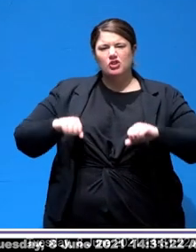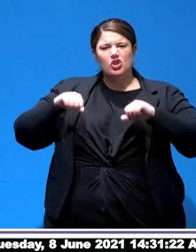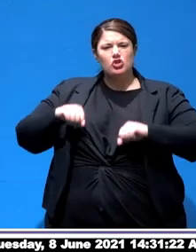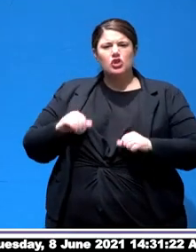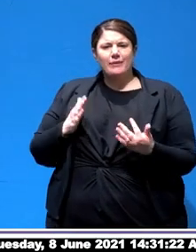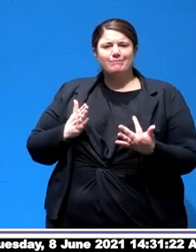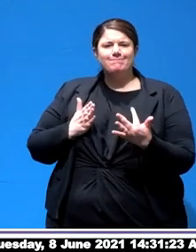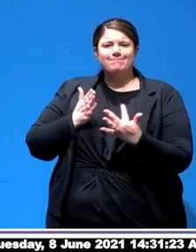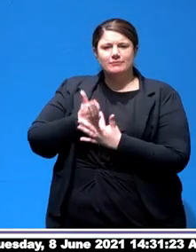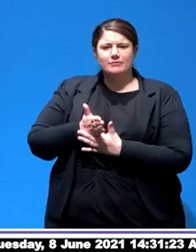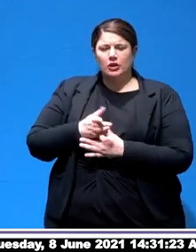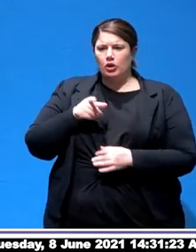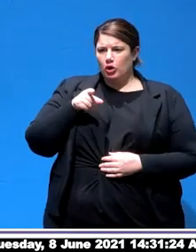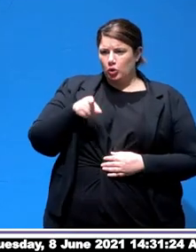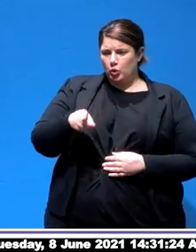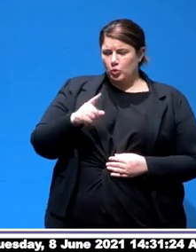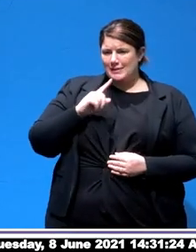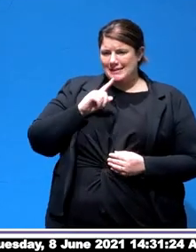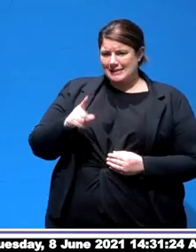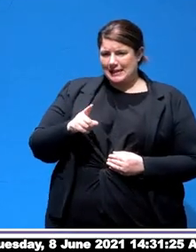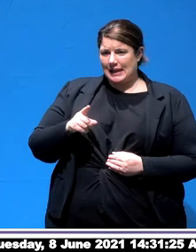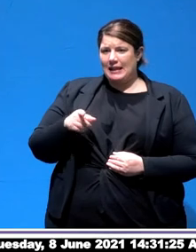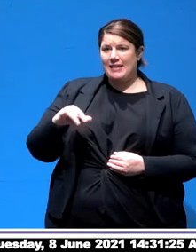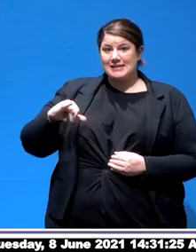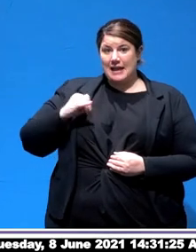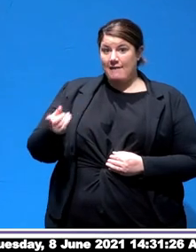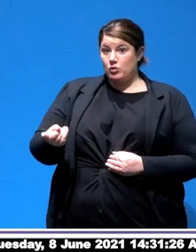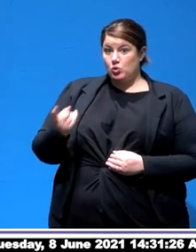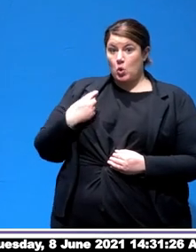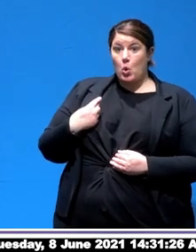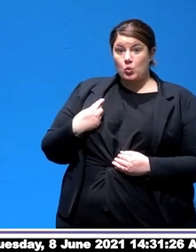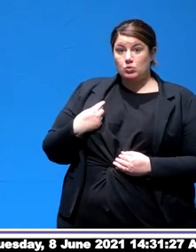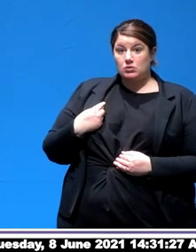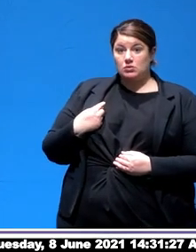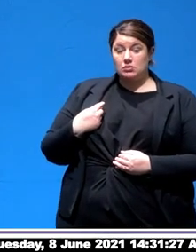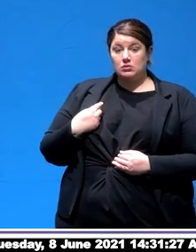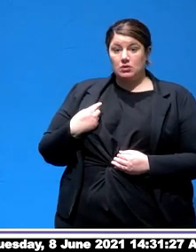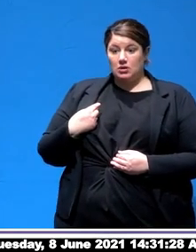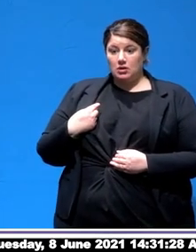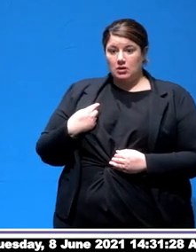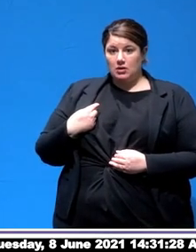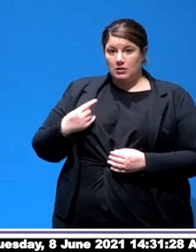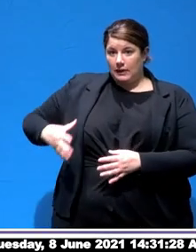that you were told by staff that the bruising that had been detected at 6.00